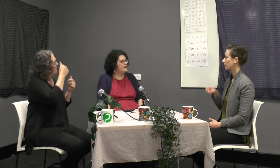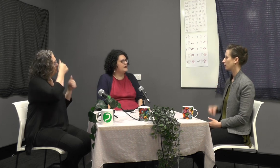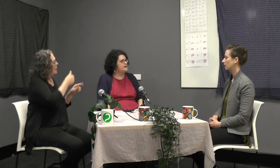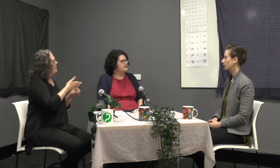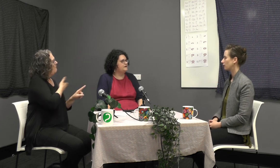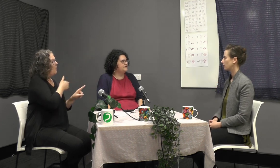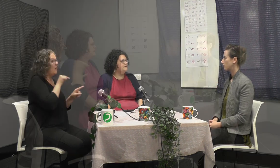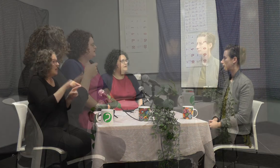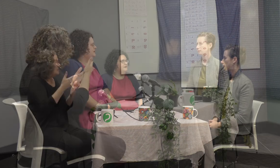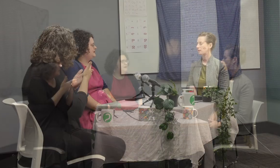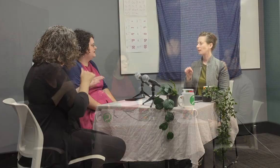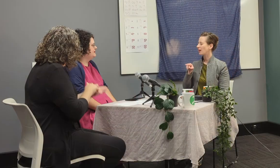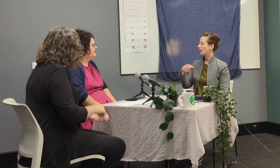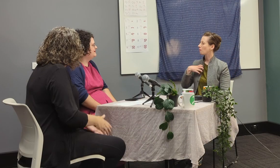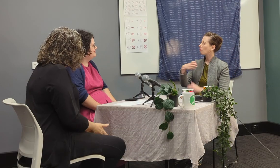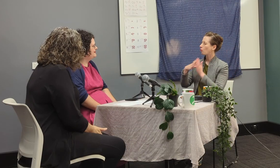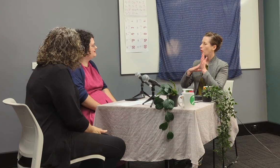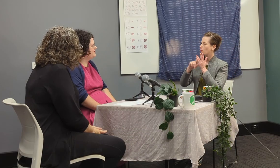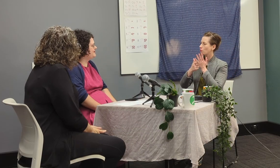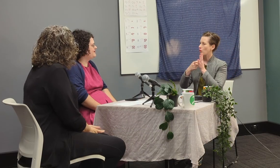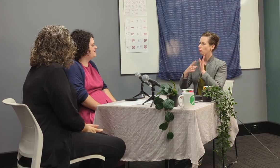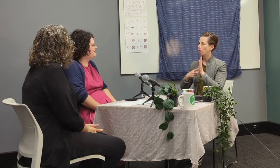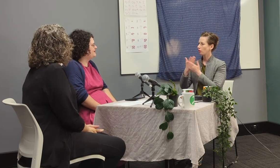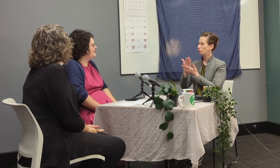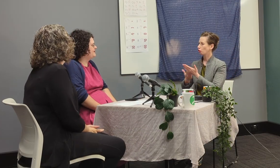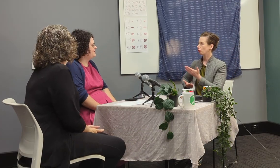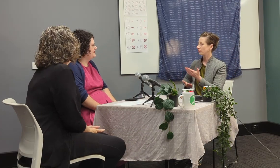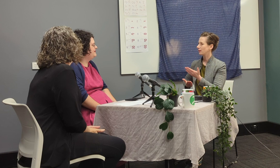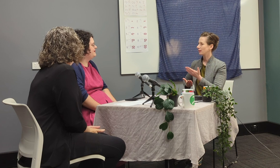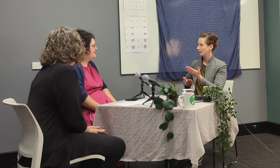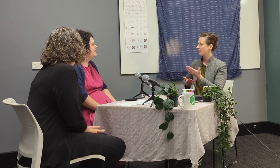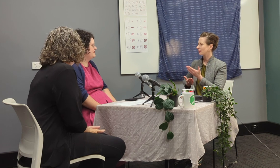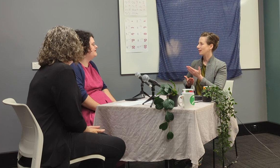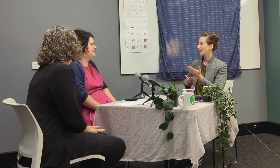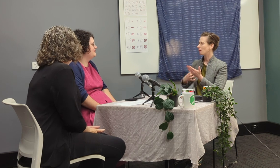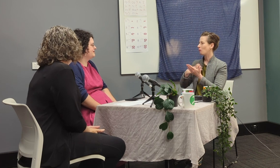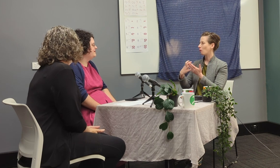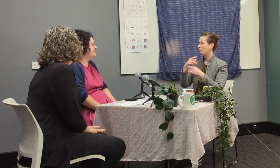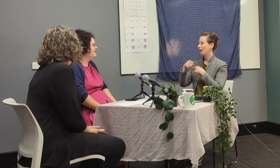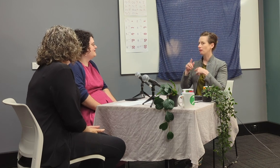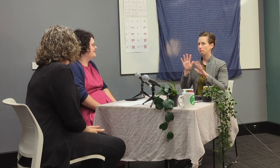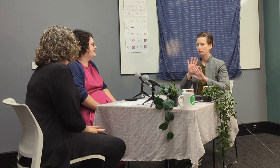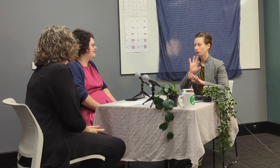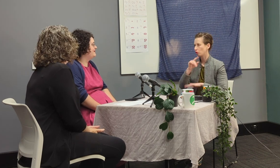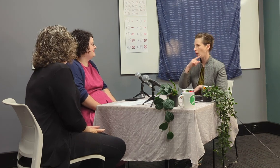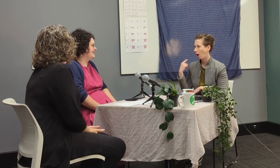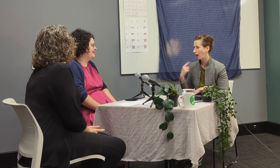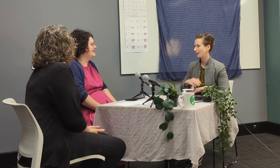H: Yeah, it was more a moral – there was a moral to that story.